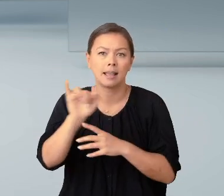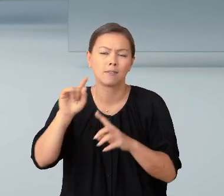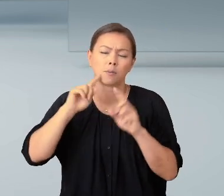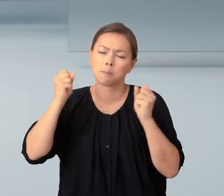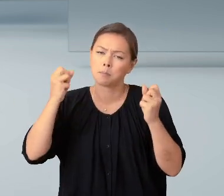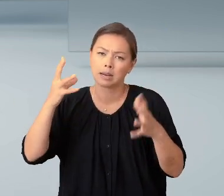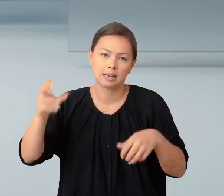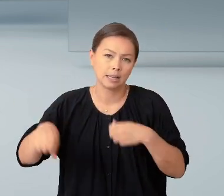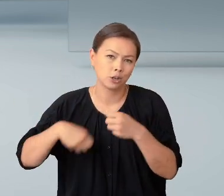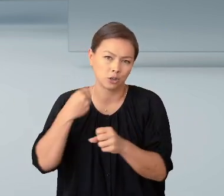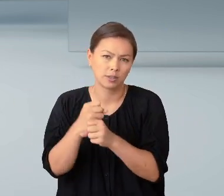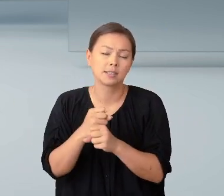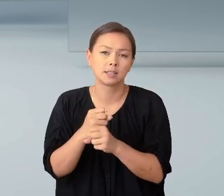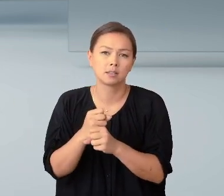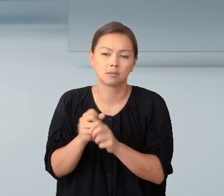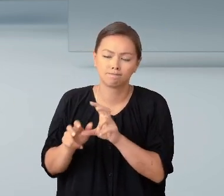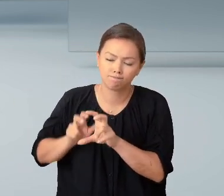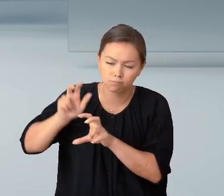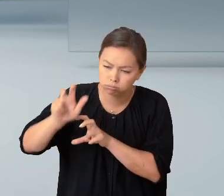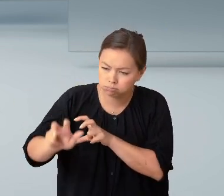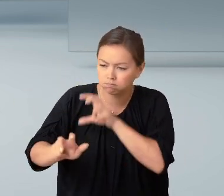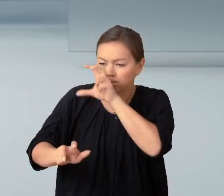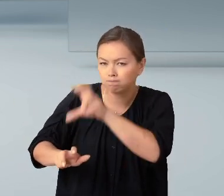development and they're committed to advancing the principles and